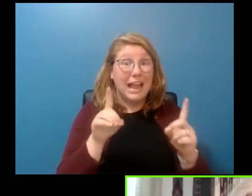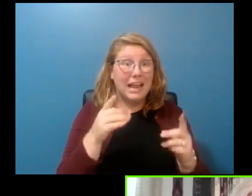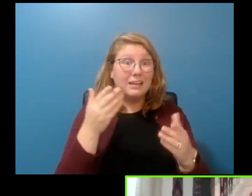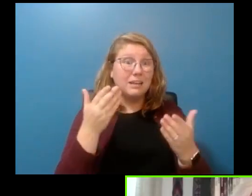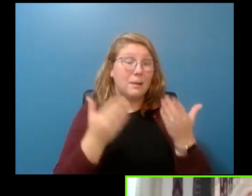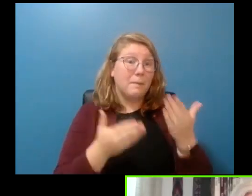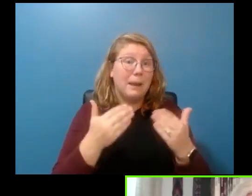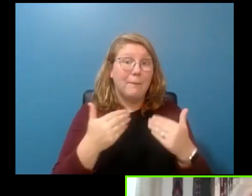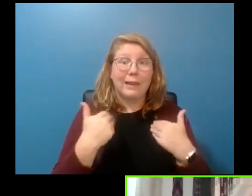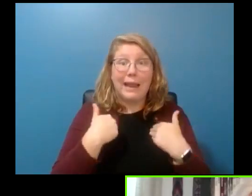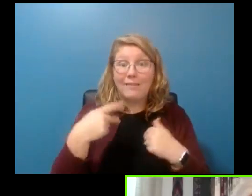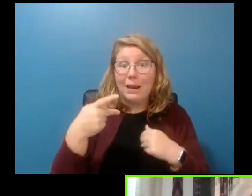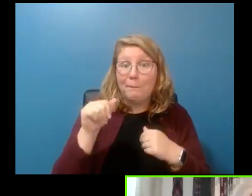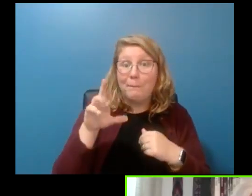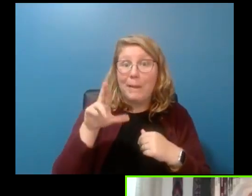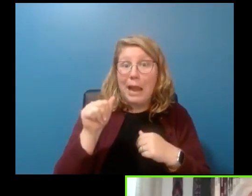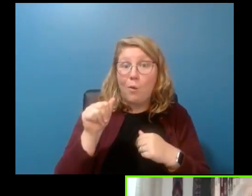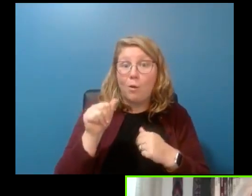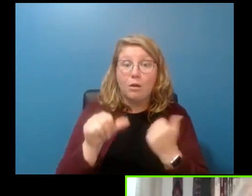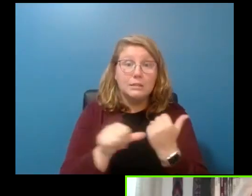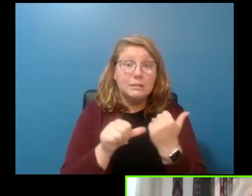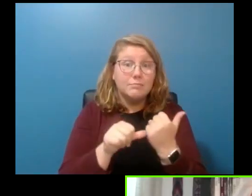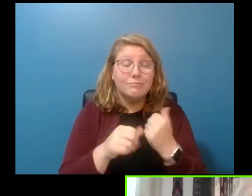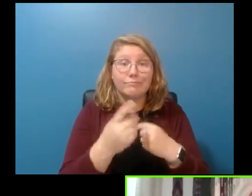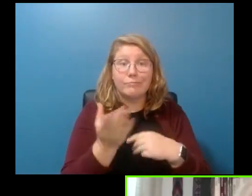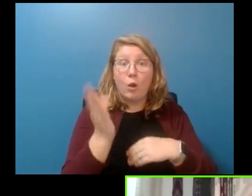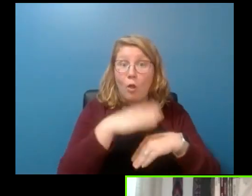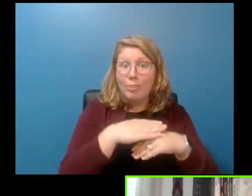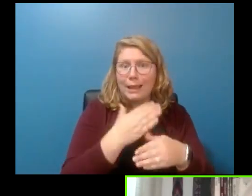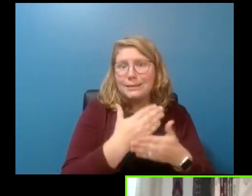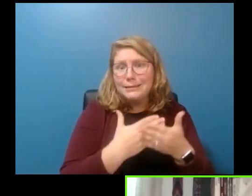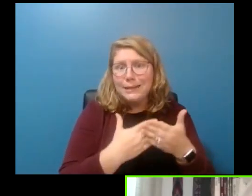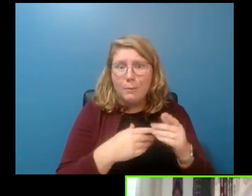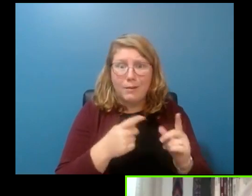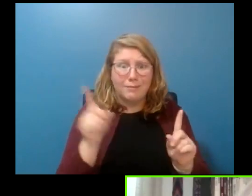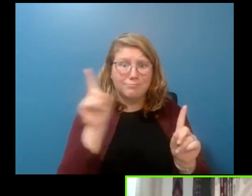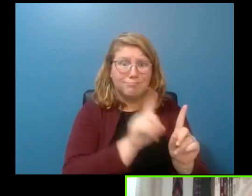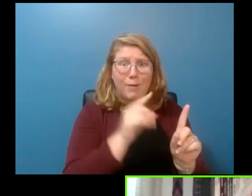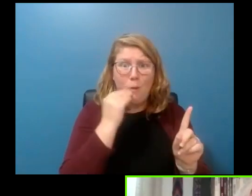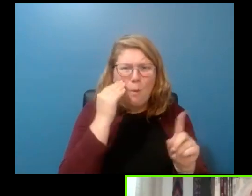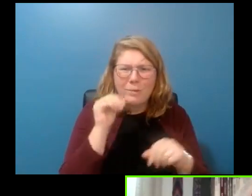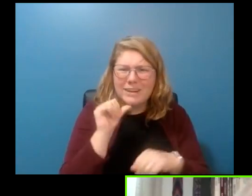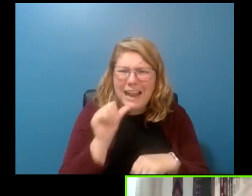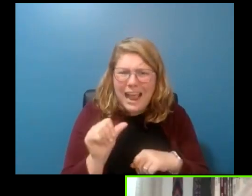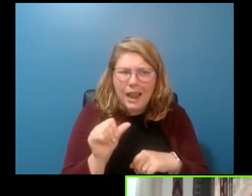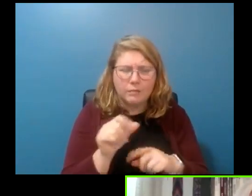their weddings, right. Grandparents missing out on the first birthday of their